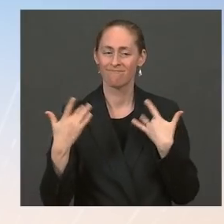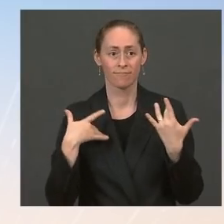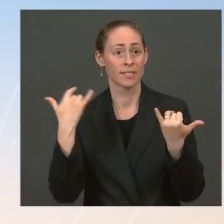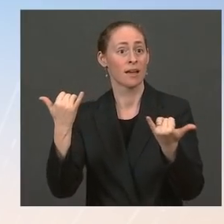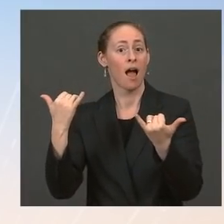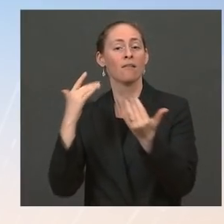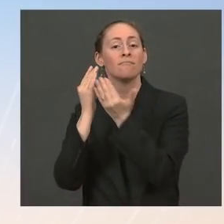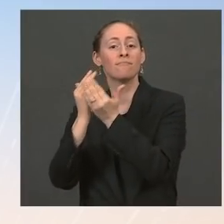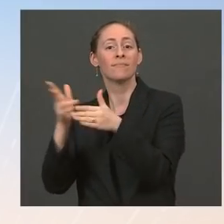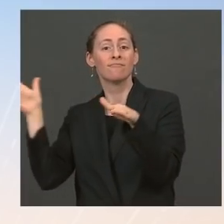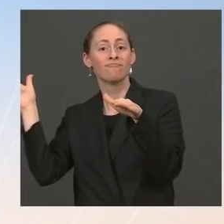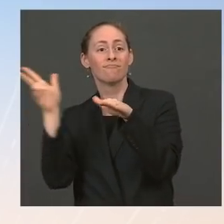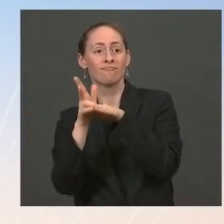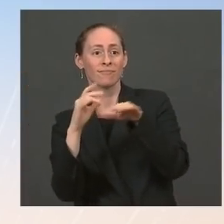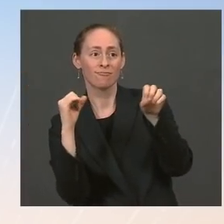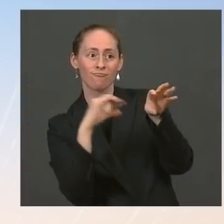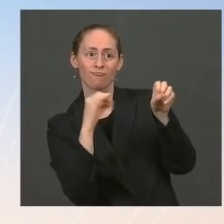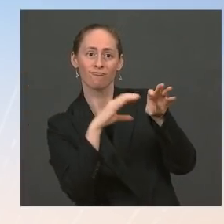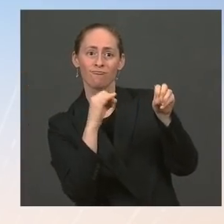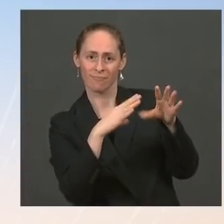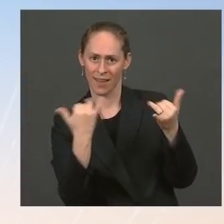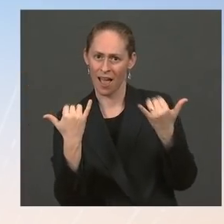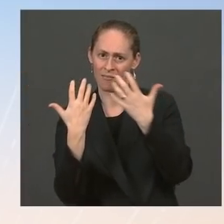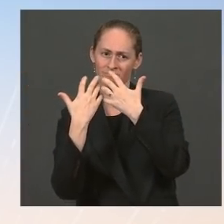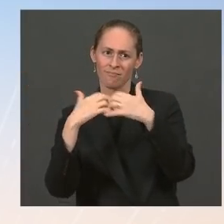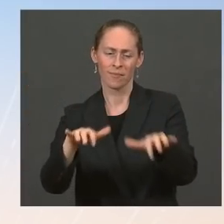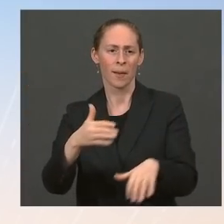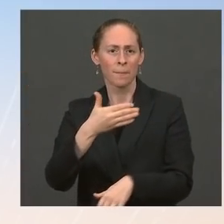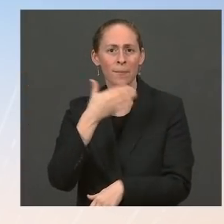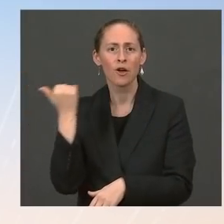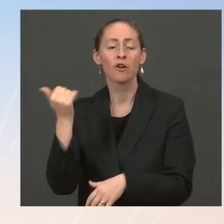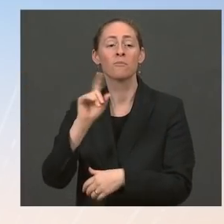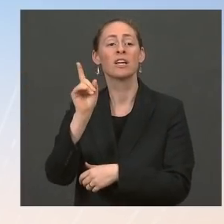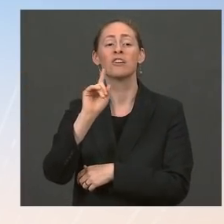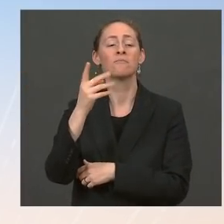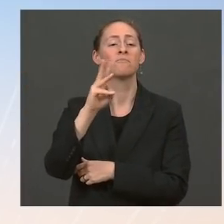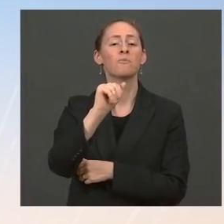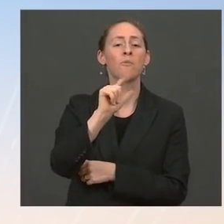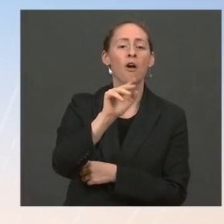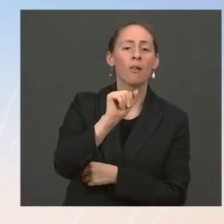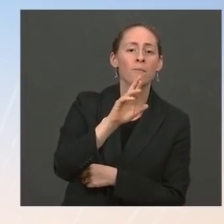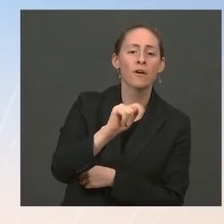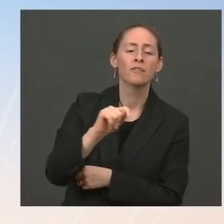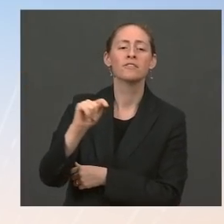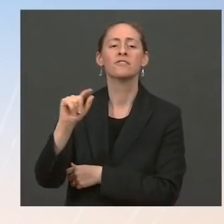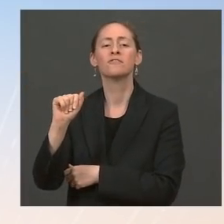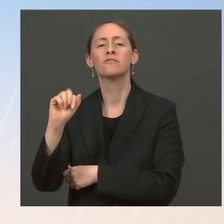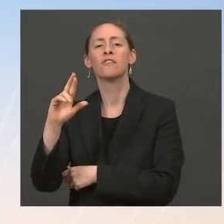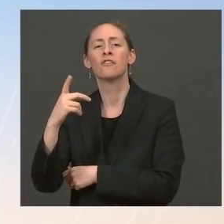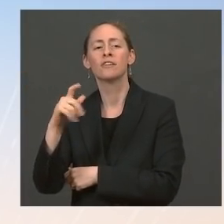And large retail stores like Walmart, Target, BestBuy, and TJ Maxx are fully stocked. You've seen CEOs put out statements